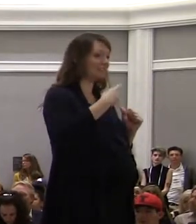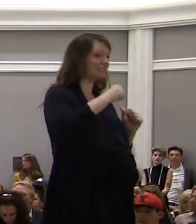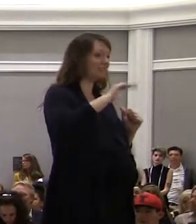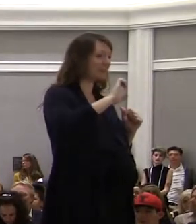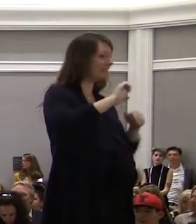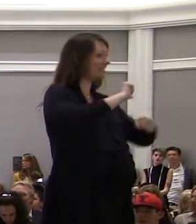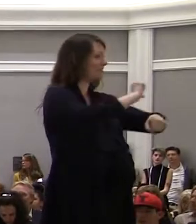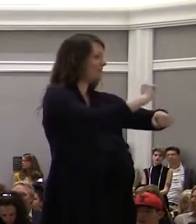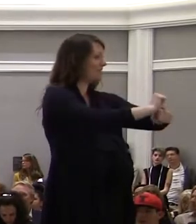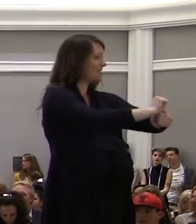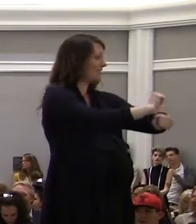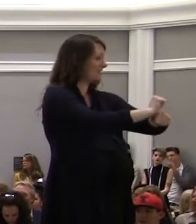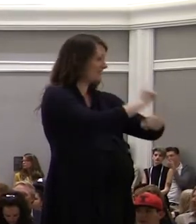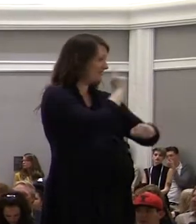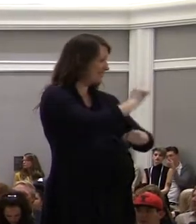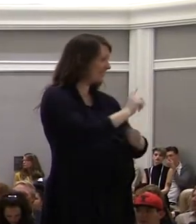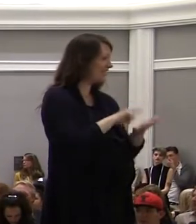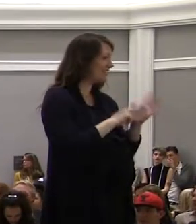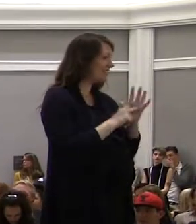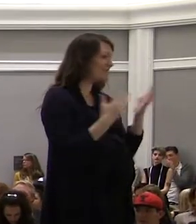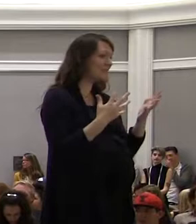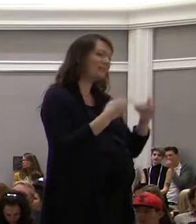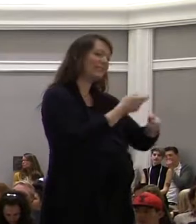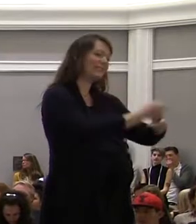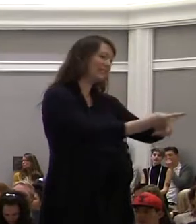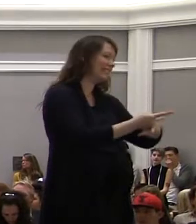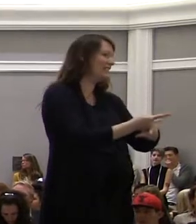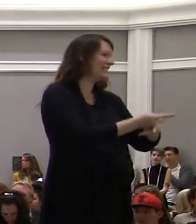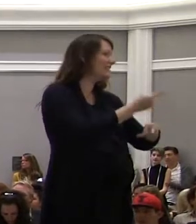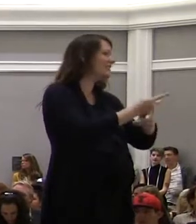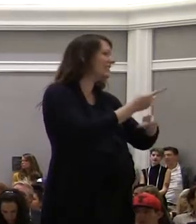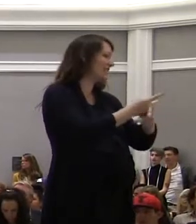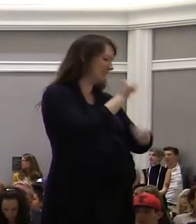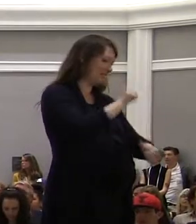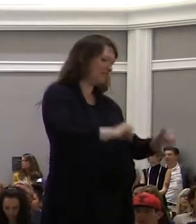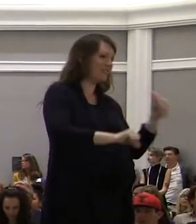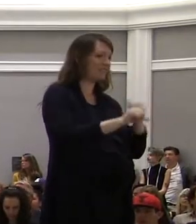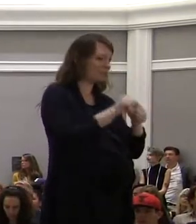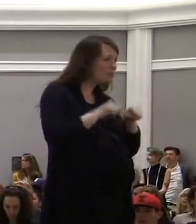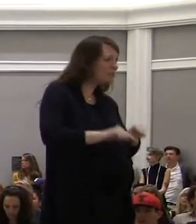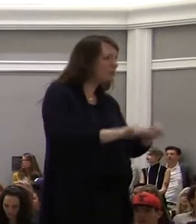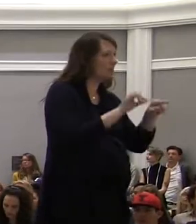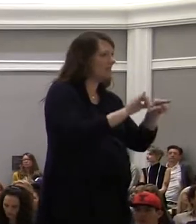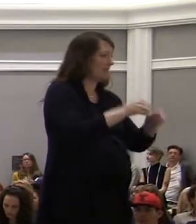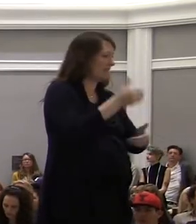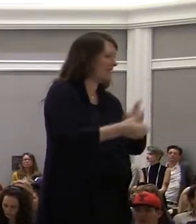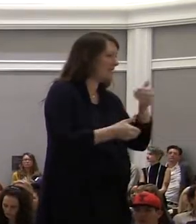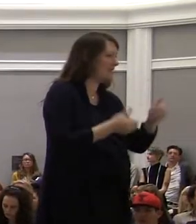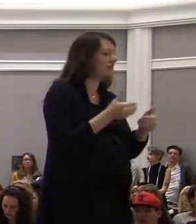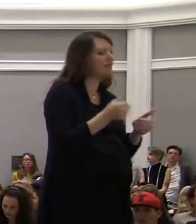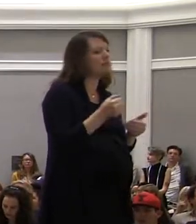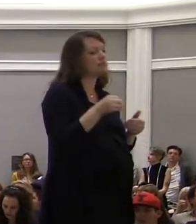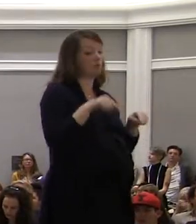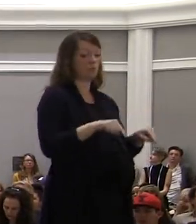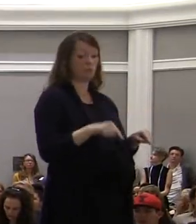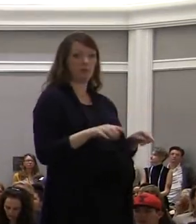we just have to take care of each other while we do it. And, so a part of what we're going to be doing in this space today together